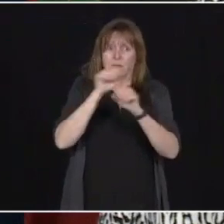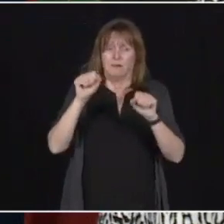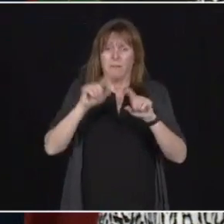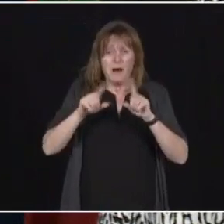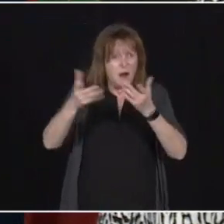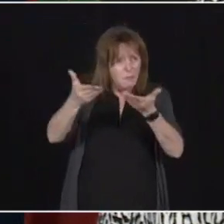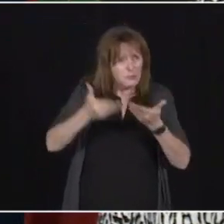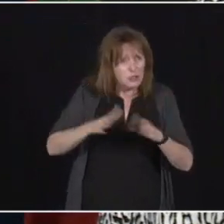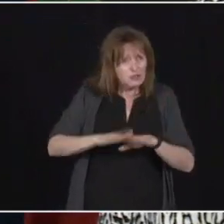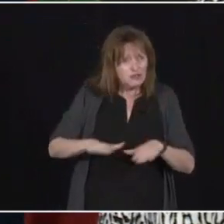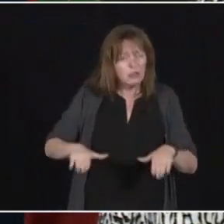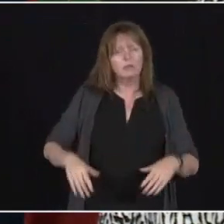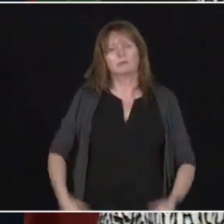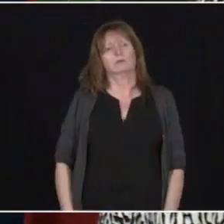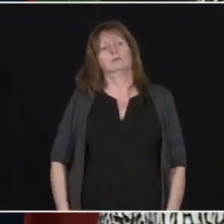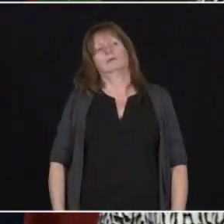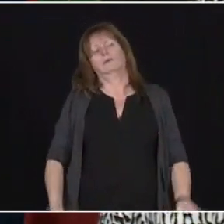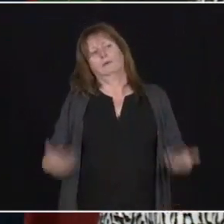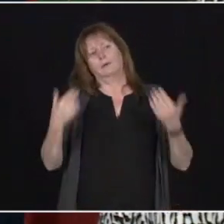everybody has been working for